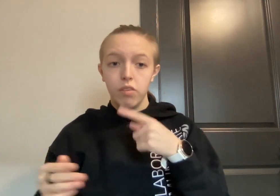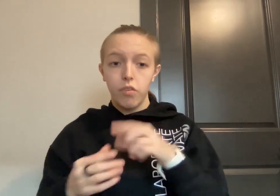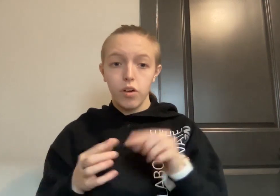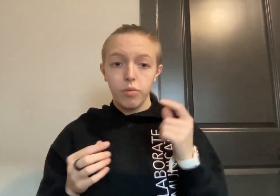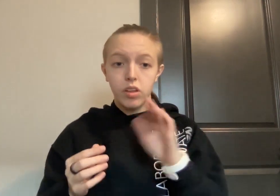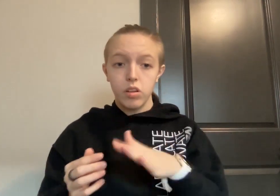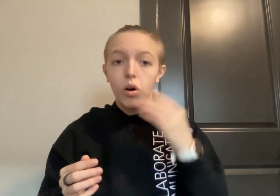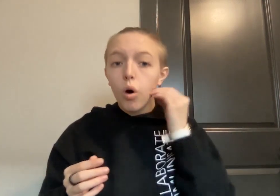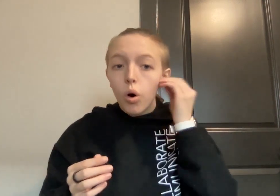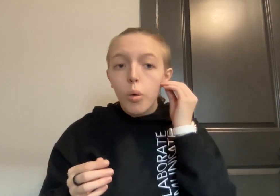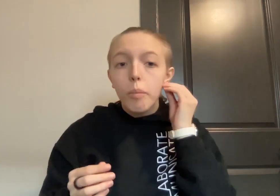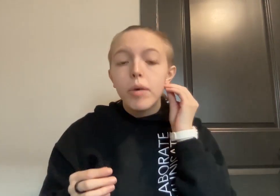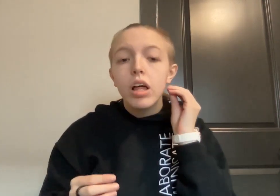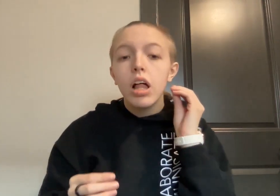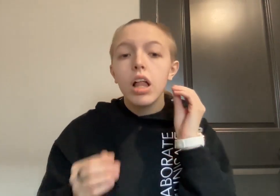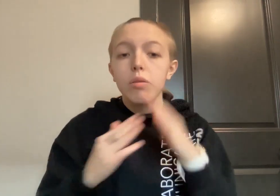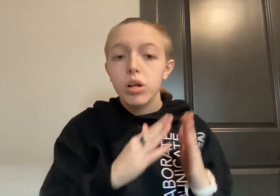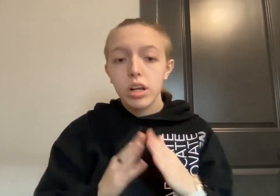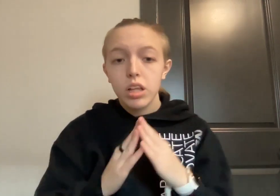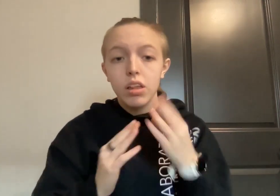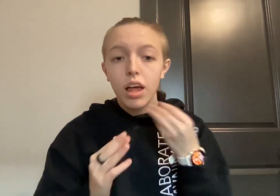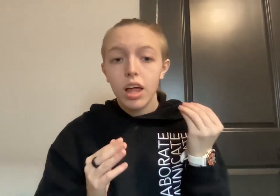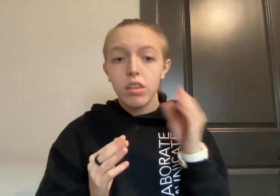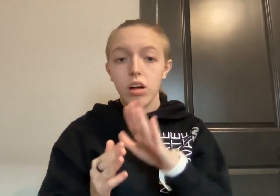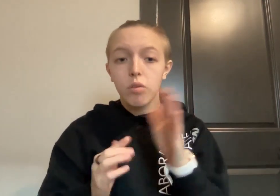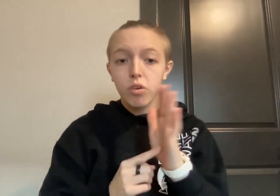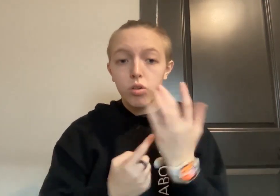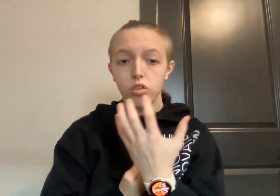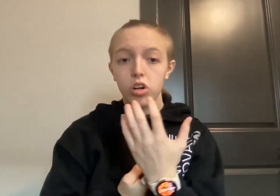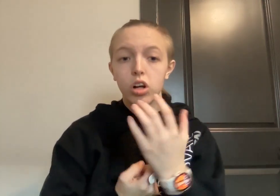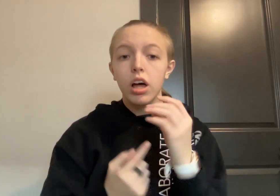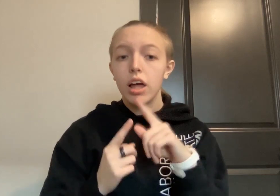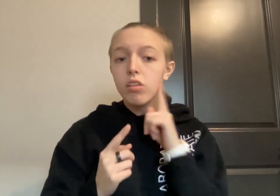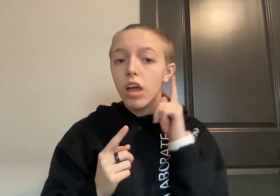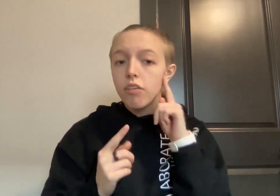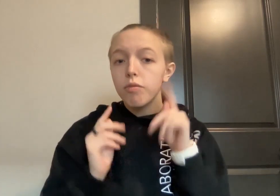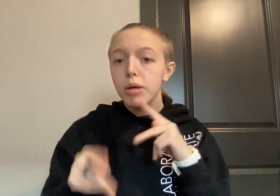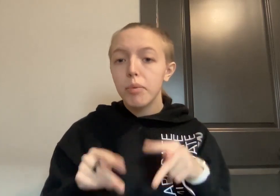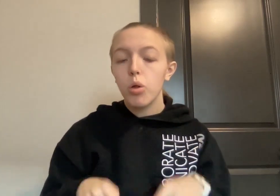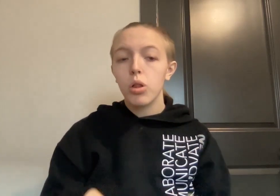from their home communities, and their culture as deaf people.